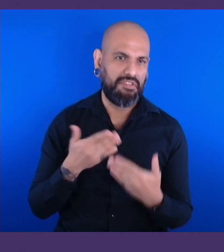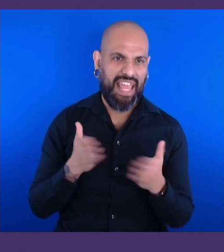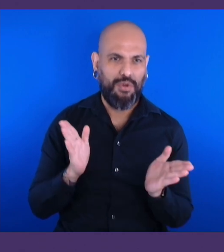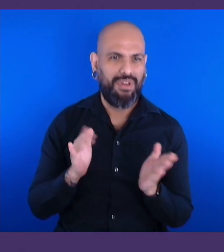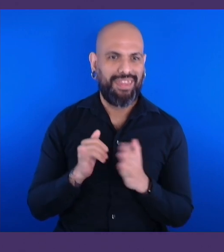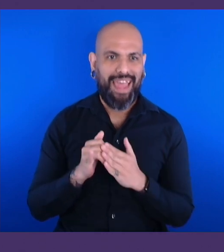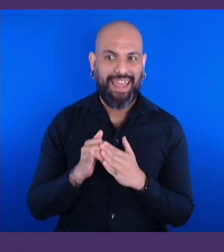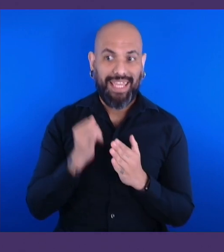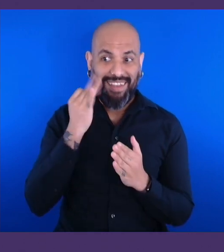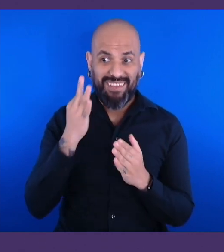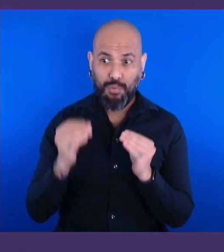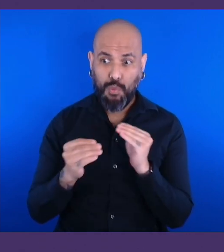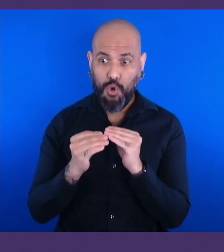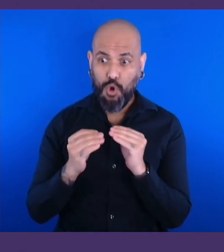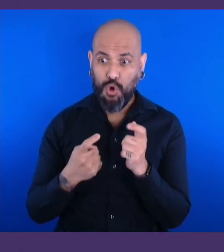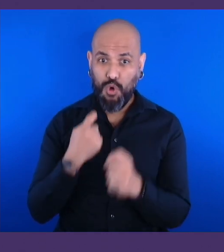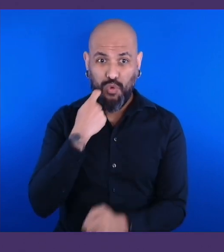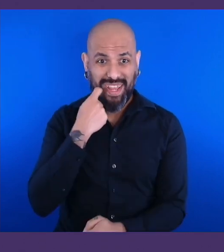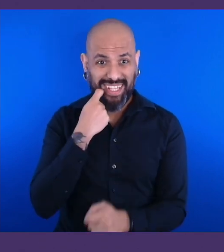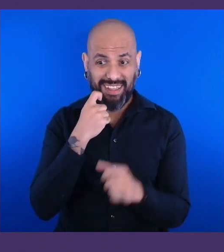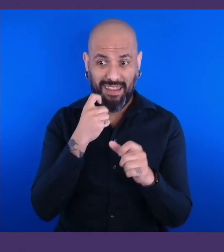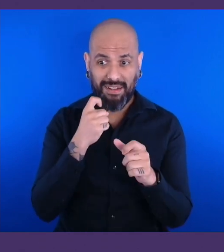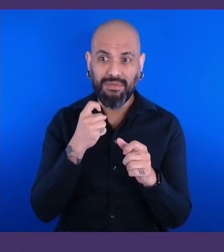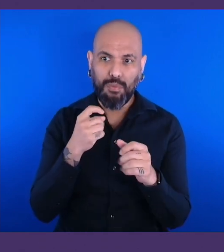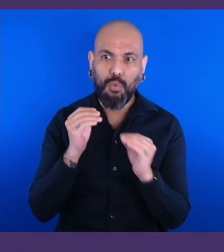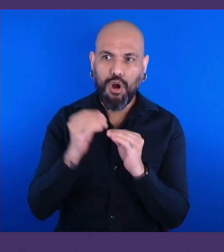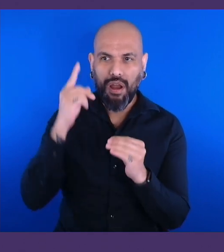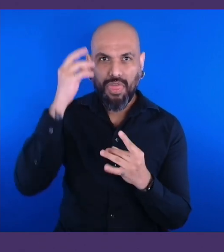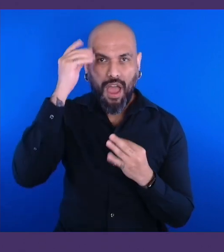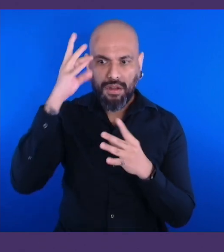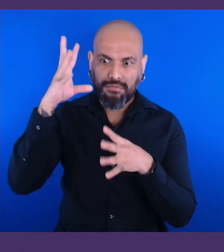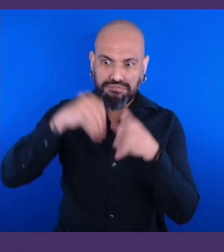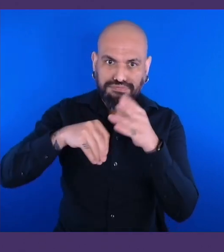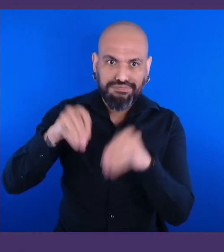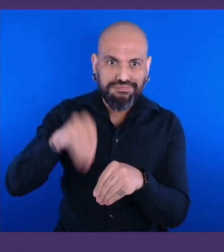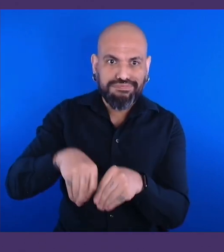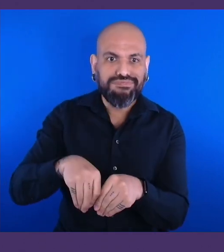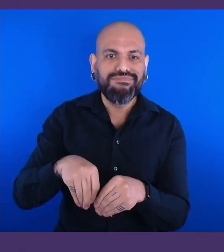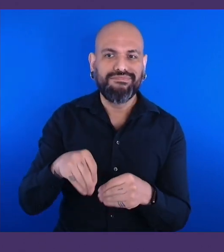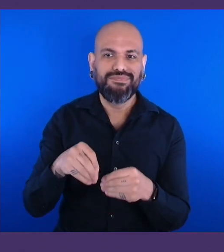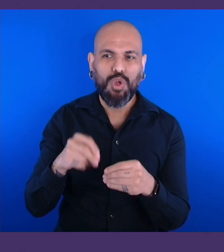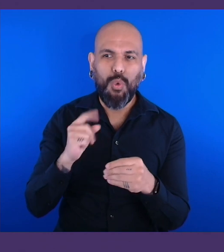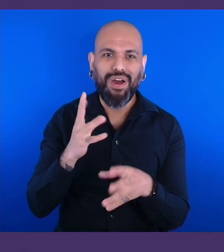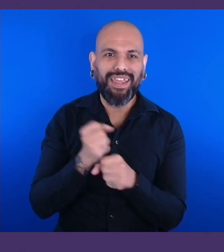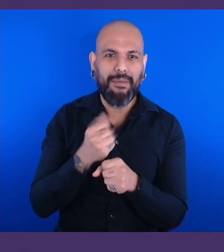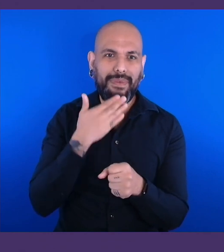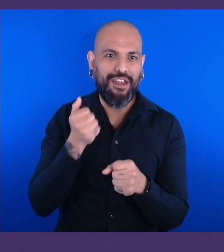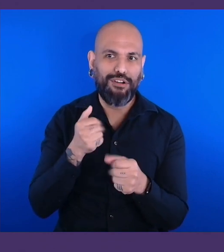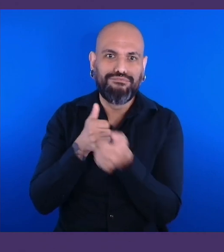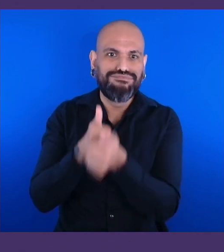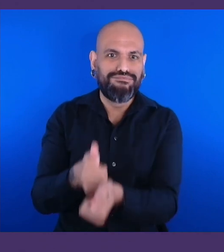the more thought that's gone into it, the better experience you're going to get by meeting it. It's exactly the same in this case.